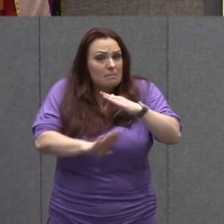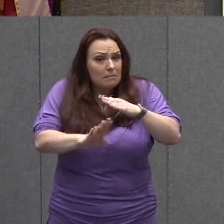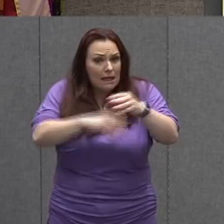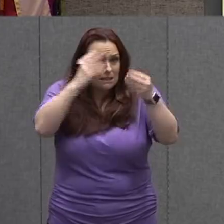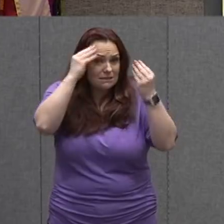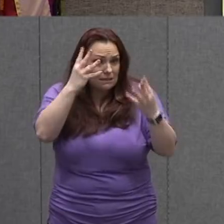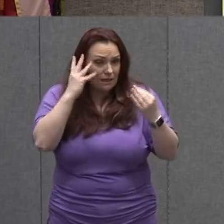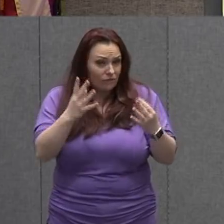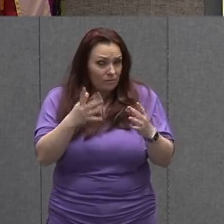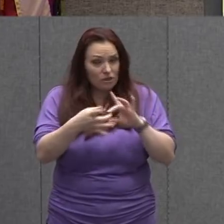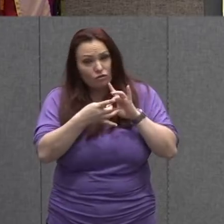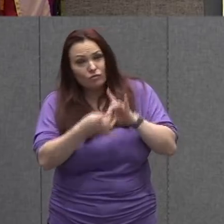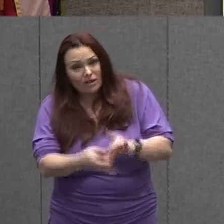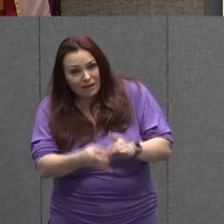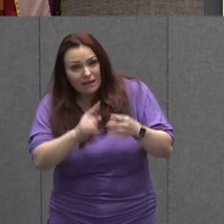So Basic Information.